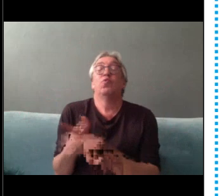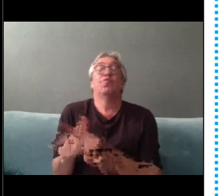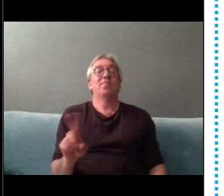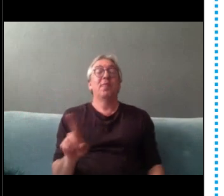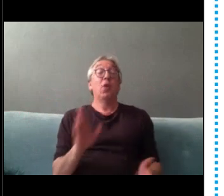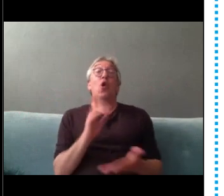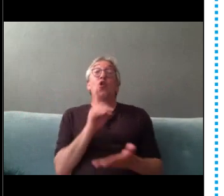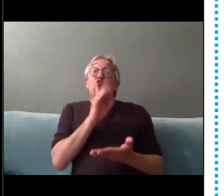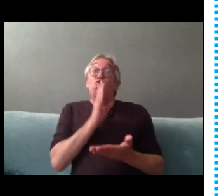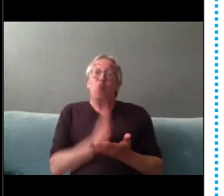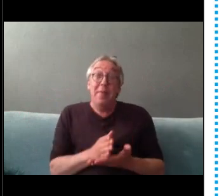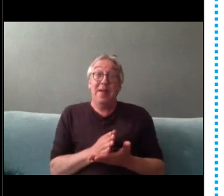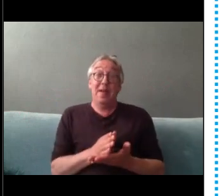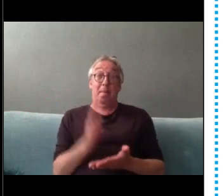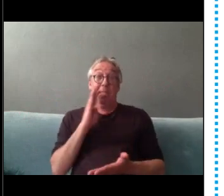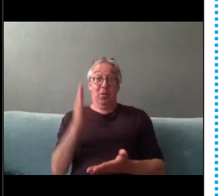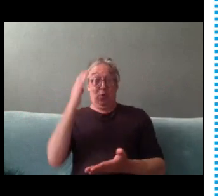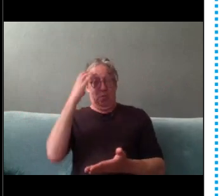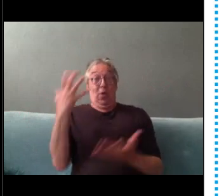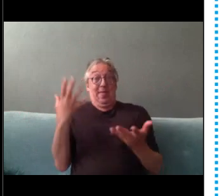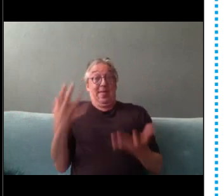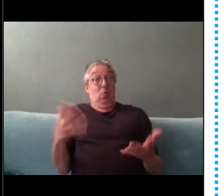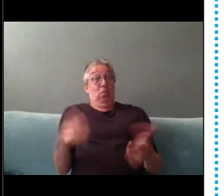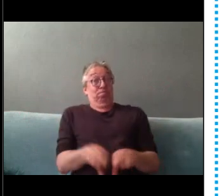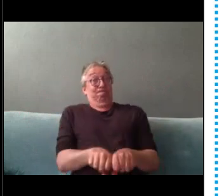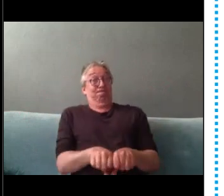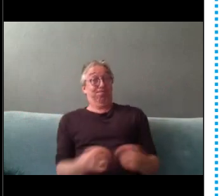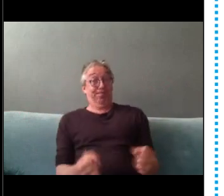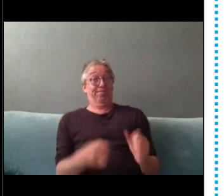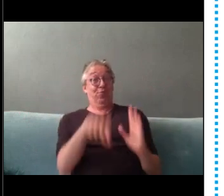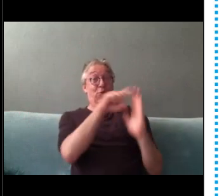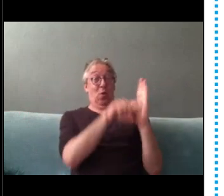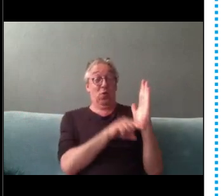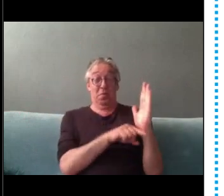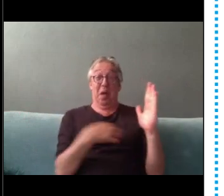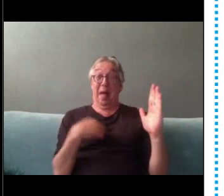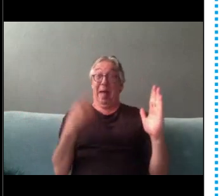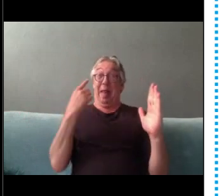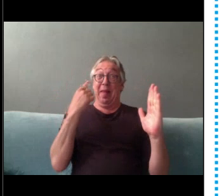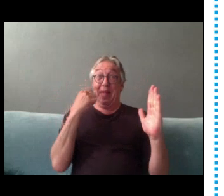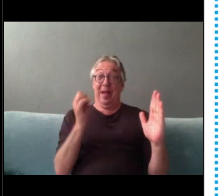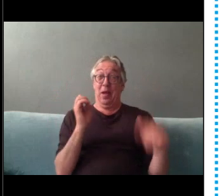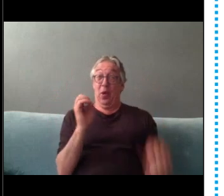Honestly, I doubt this would have any long-term actions